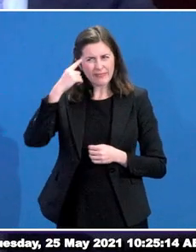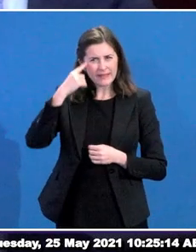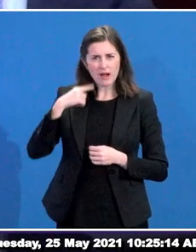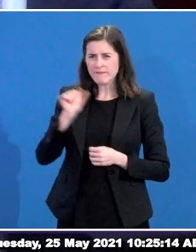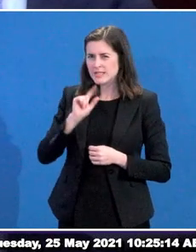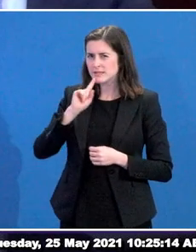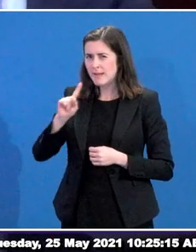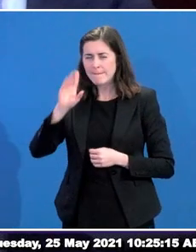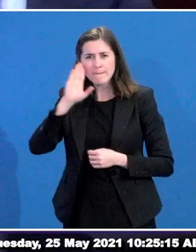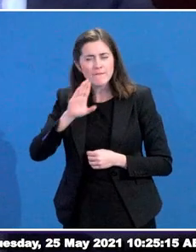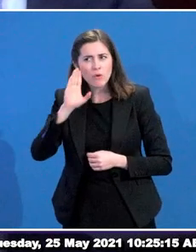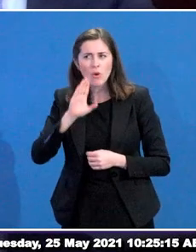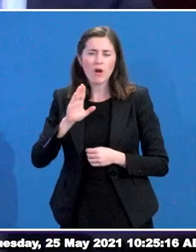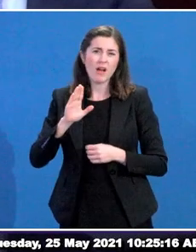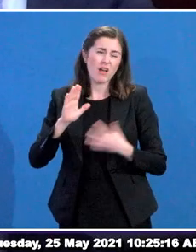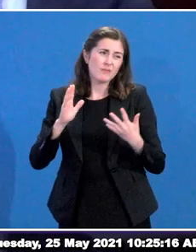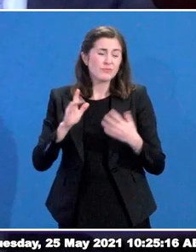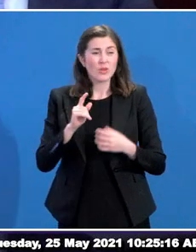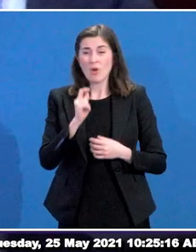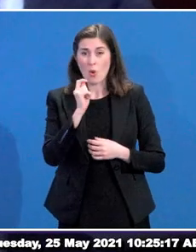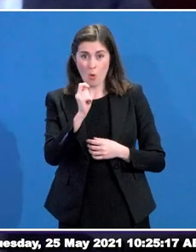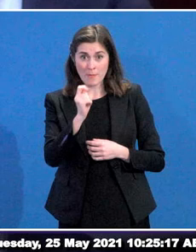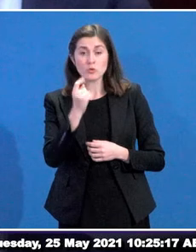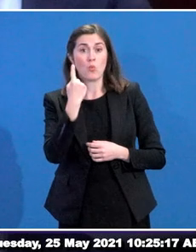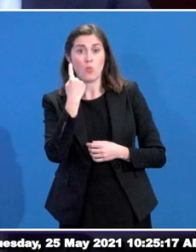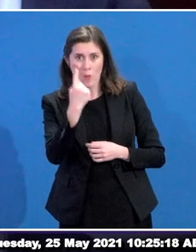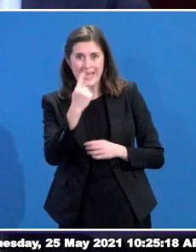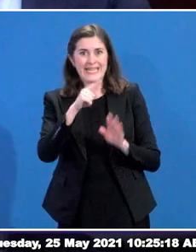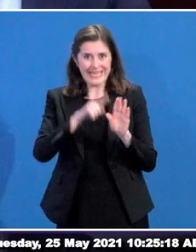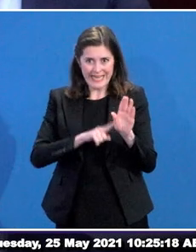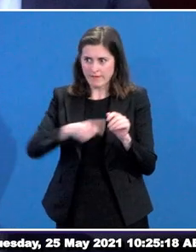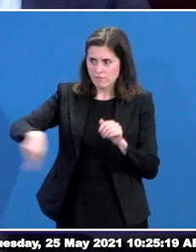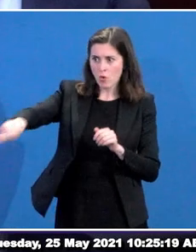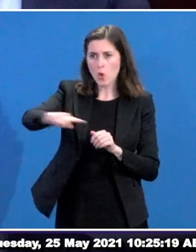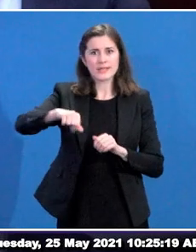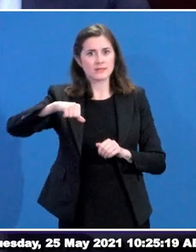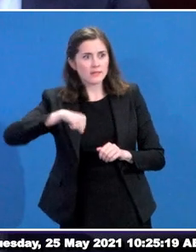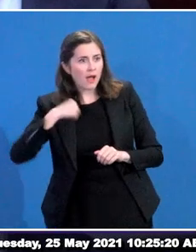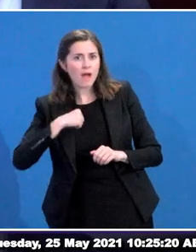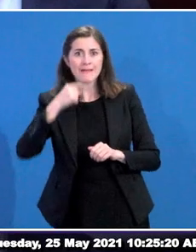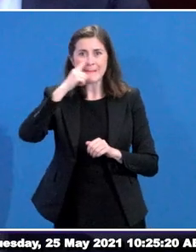it takes people about a year to really get to know Melissa